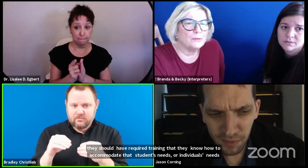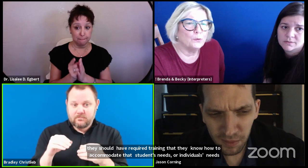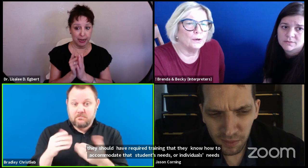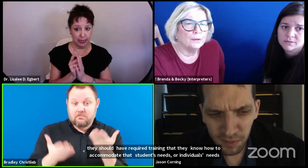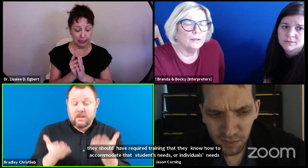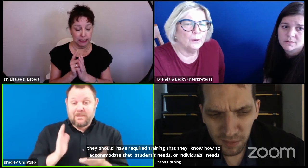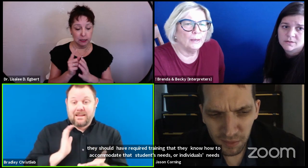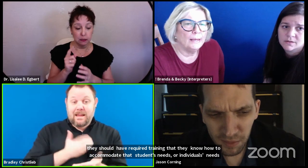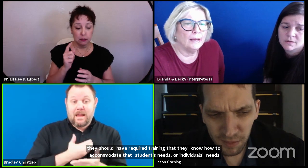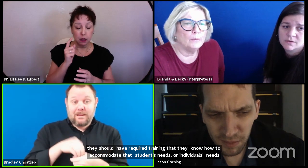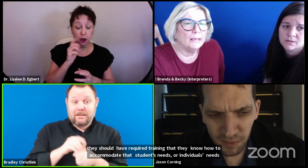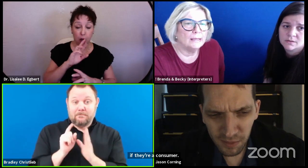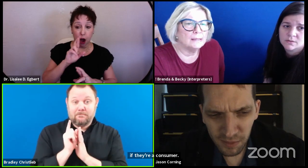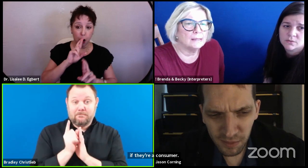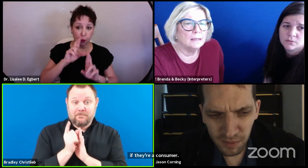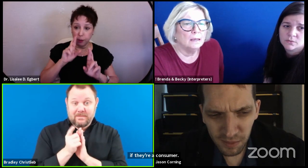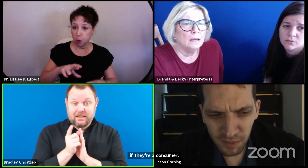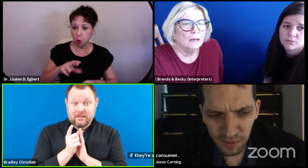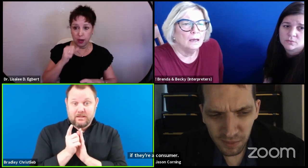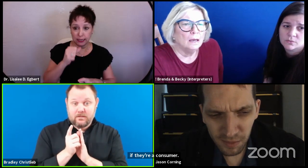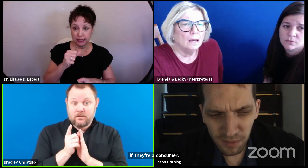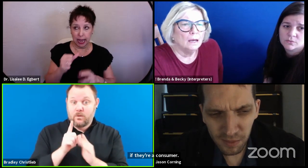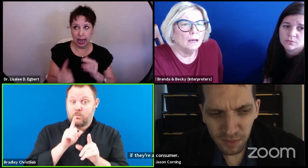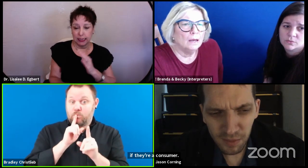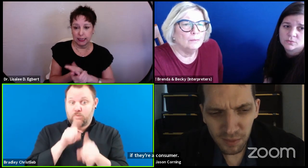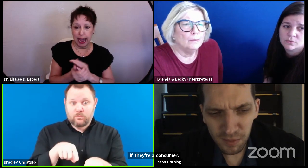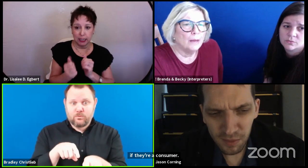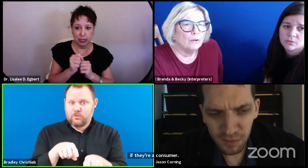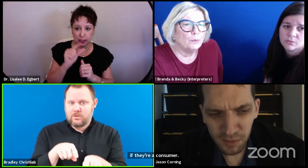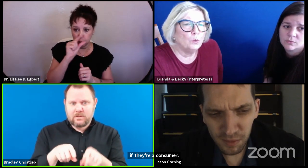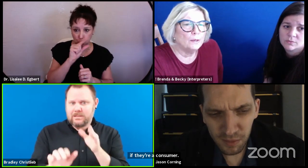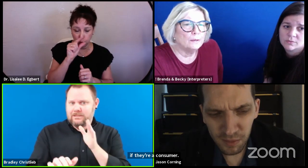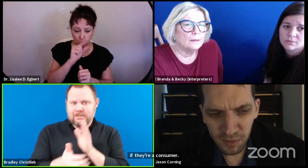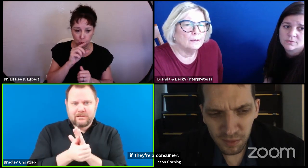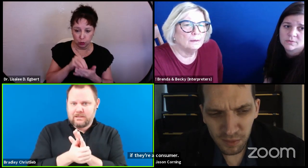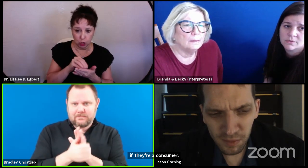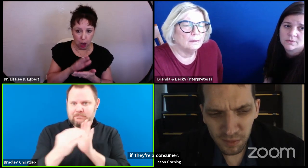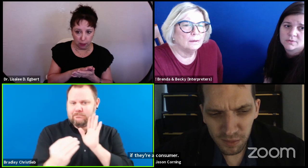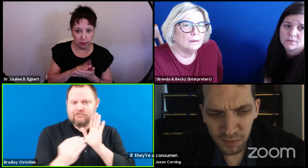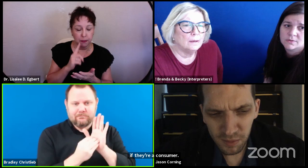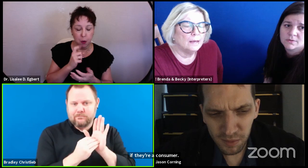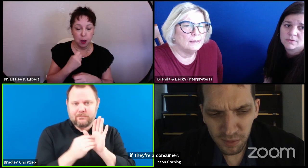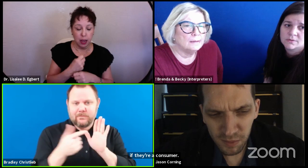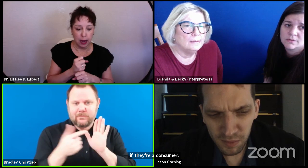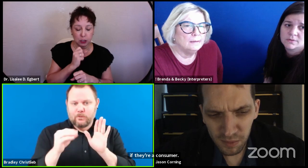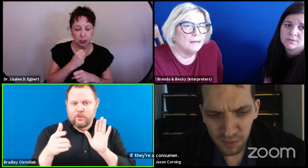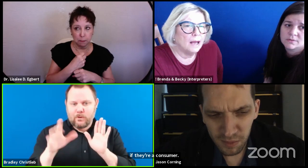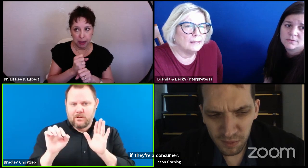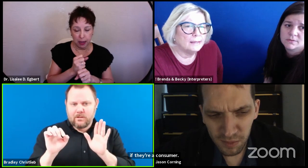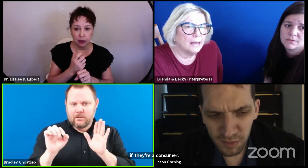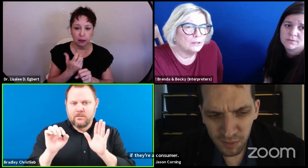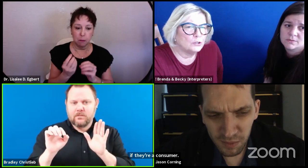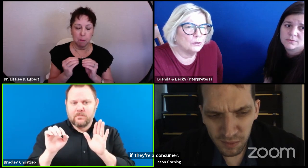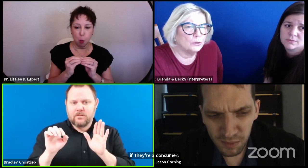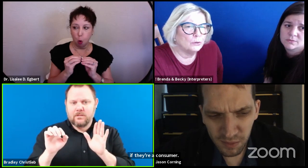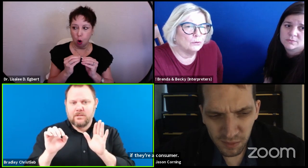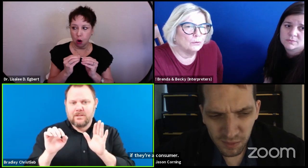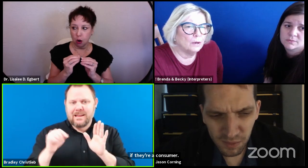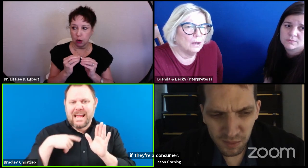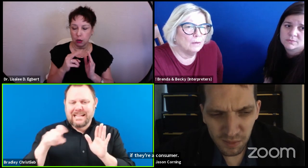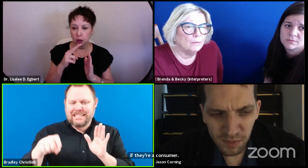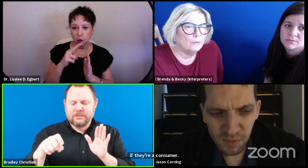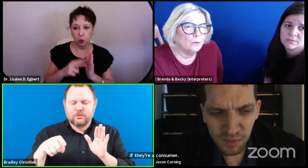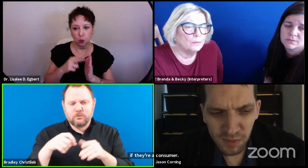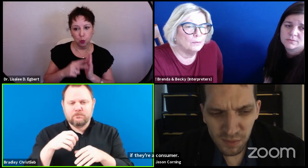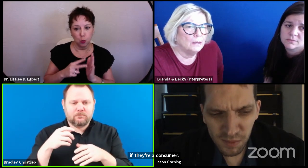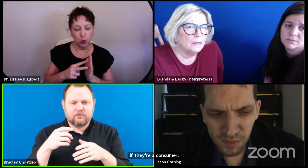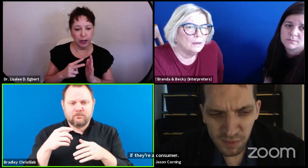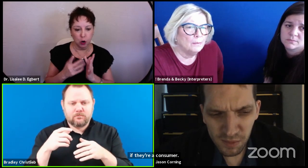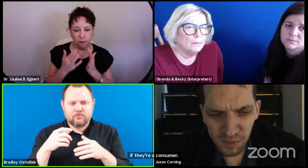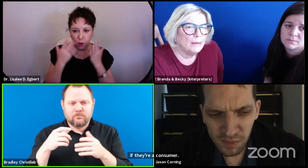Perhaps for in our minutes, our report is not attached to a Google form.